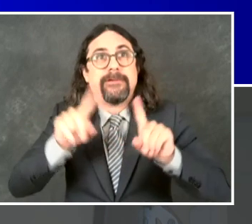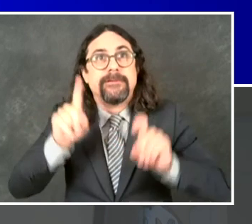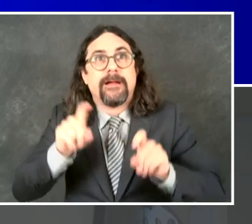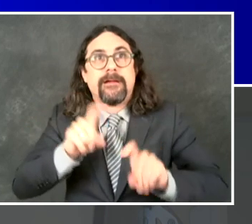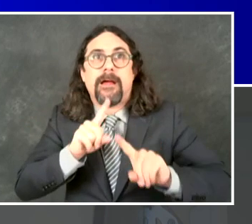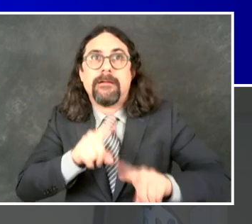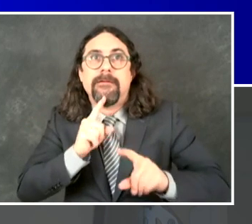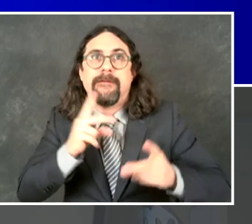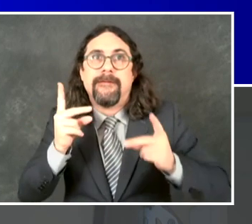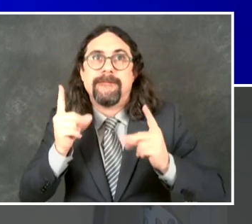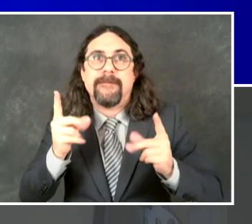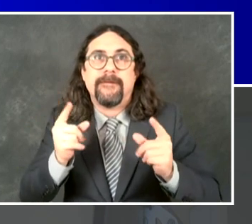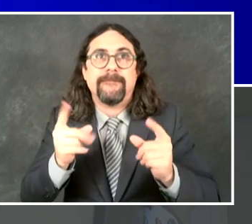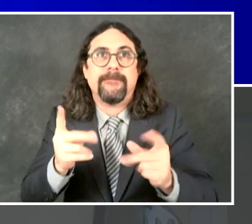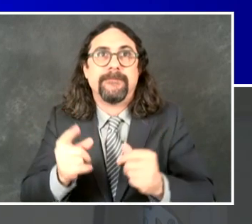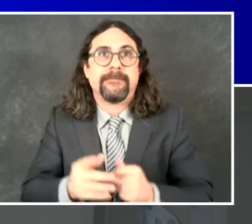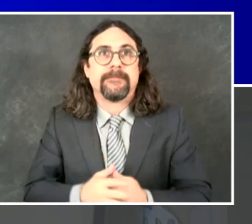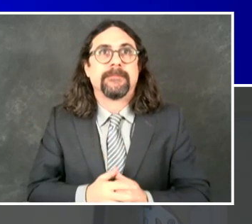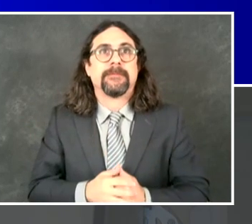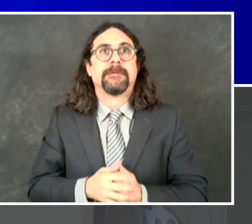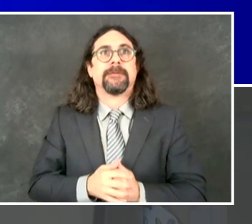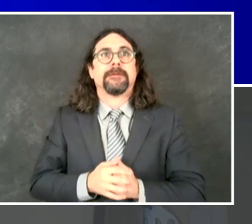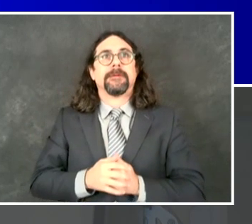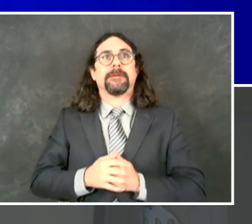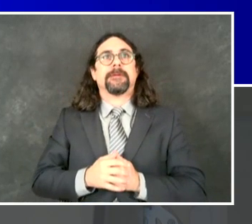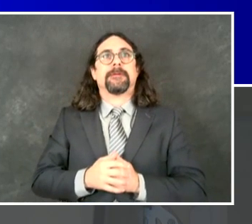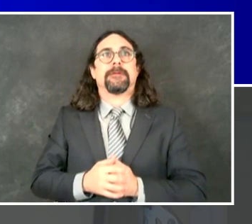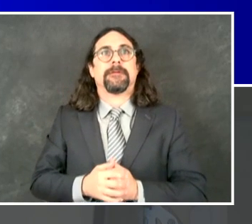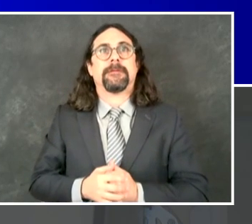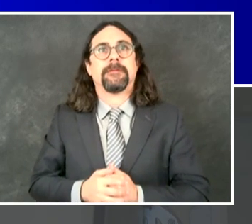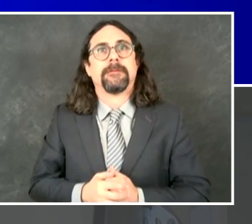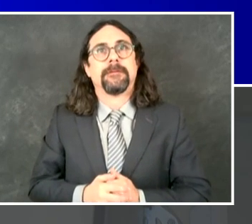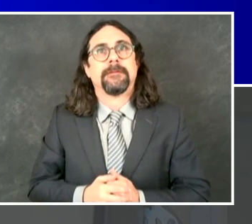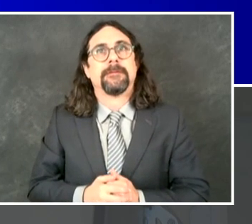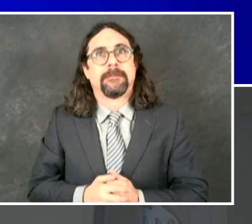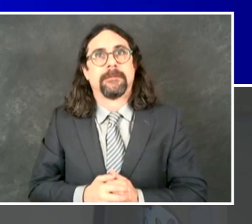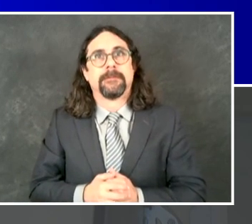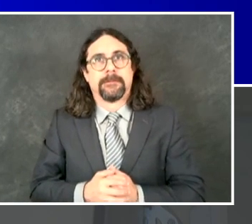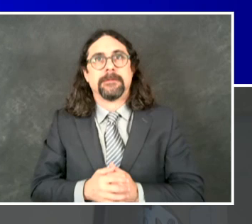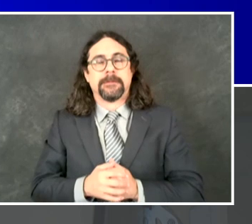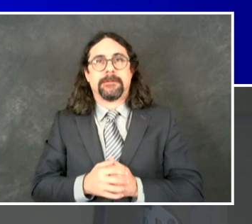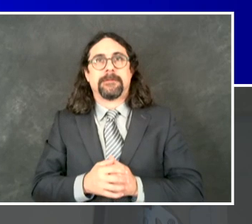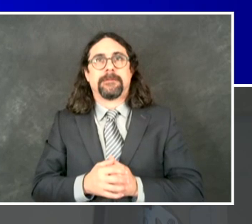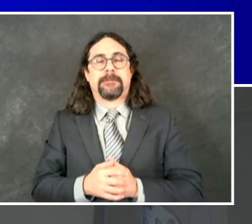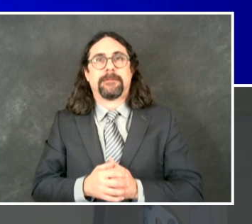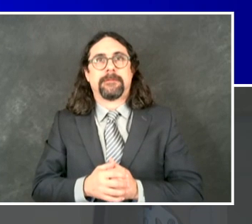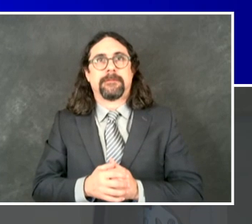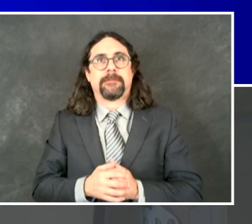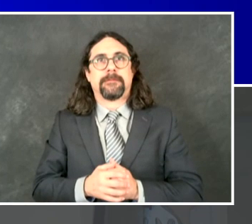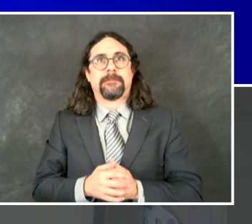MAKE THEM WORK. WHAT'S CALLED REAGENTS, WHICH IS PART OF THE OPRCSES OF DOING